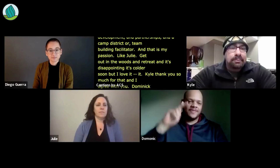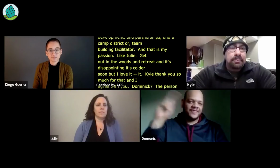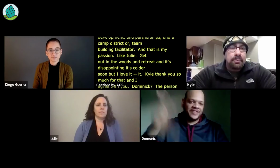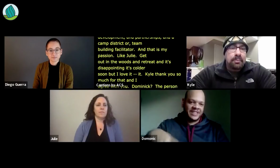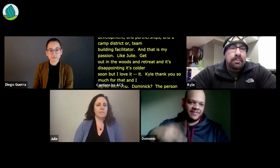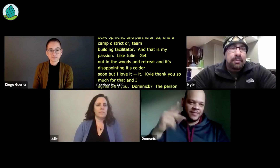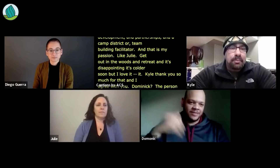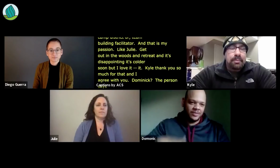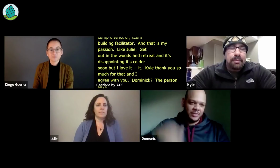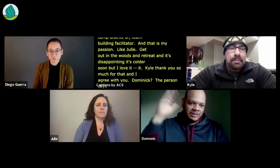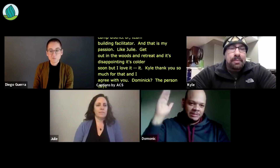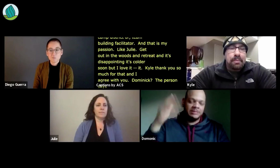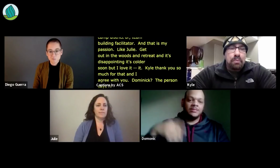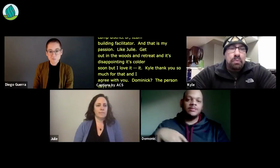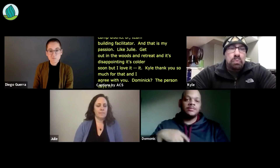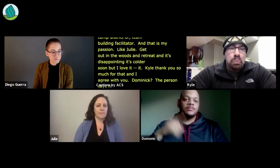And I'm out of Philadelphia, born and raised.